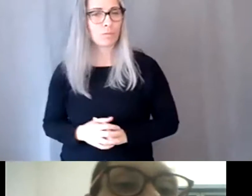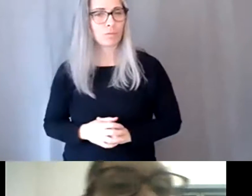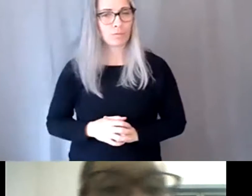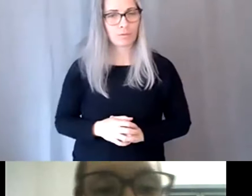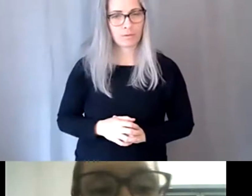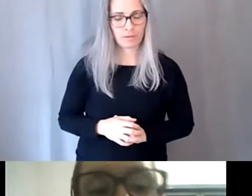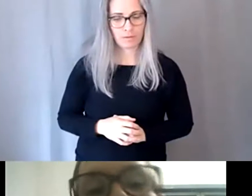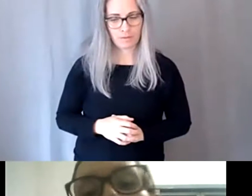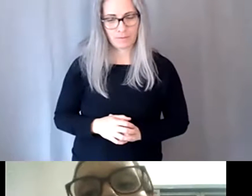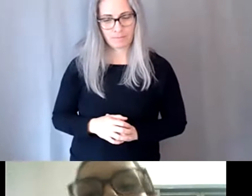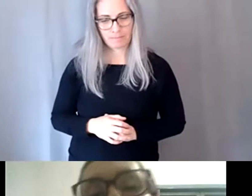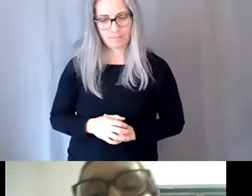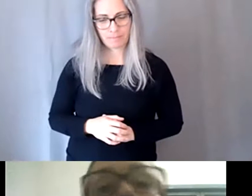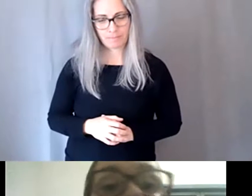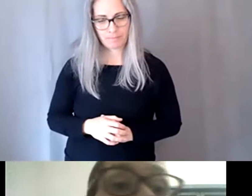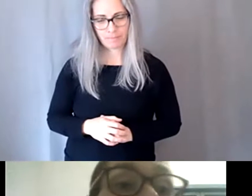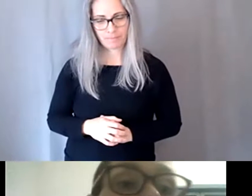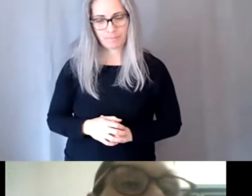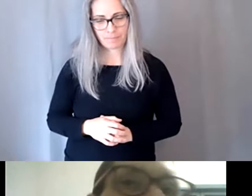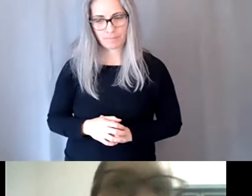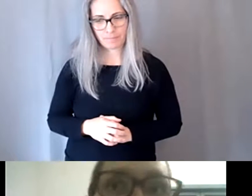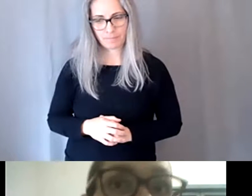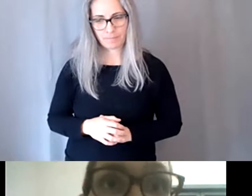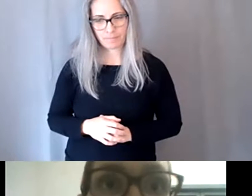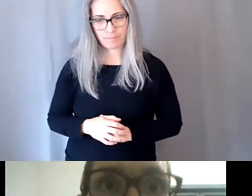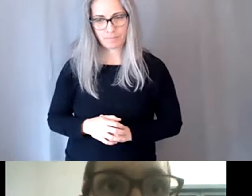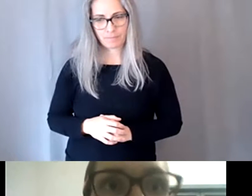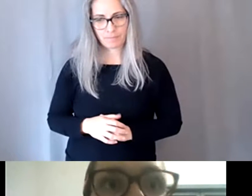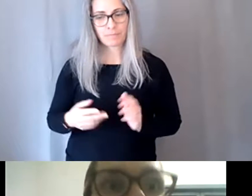the COVID-19 crisis are becoming much more